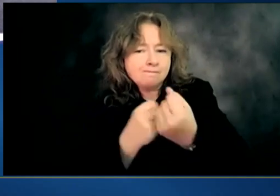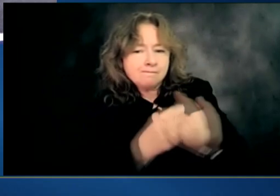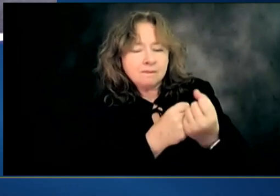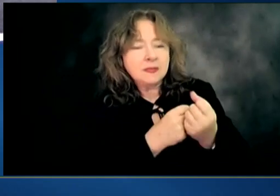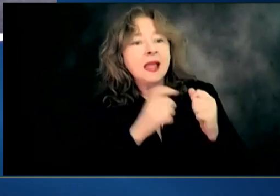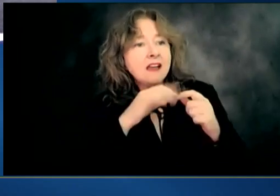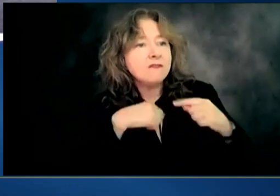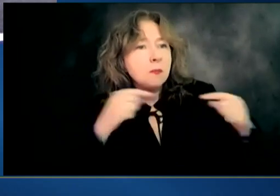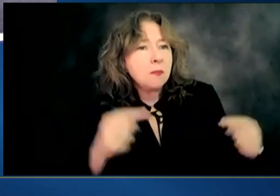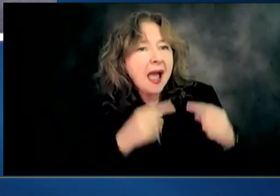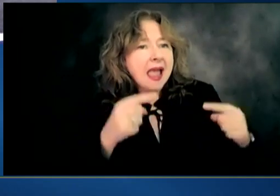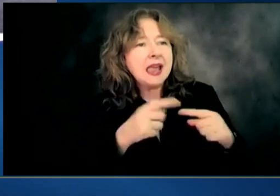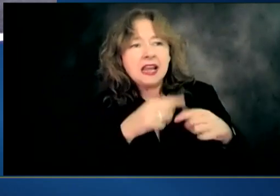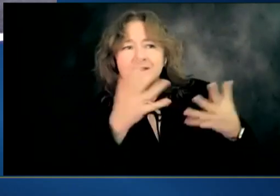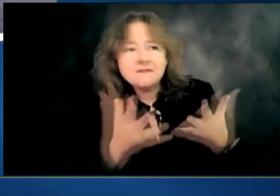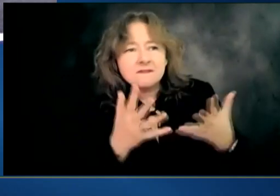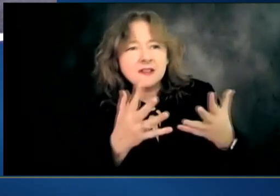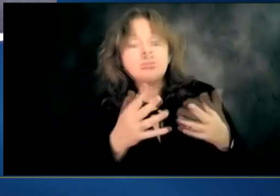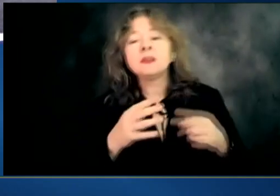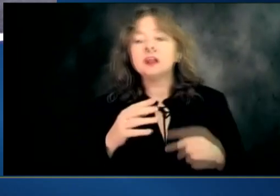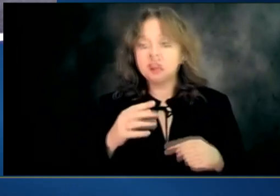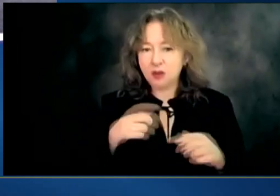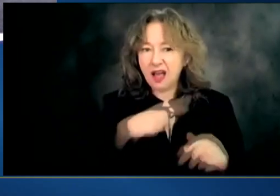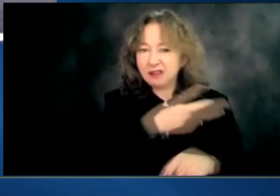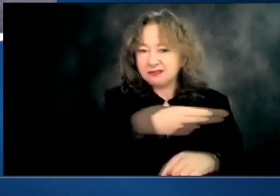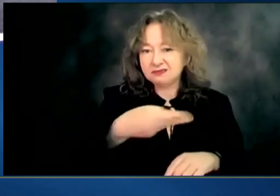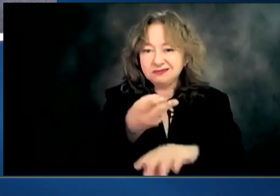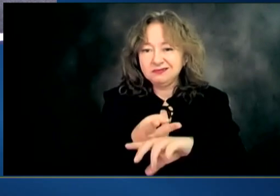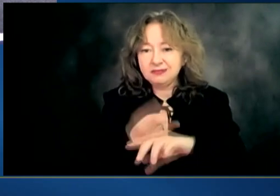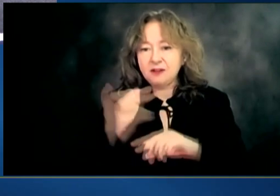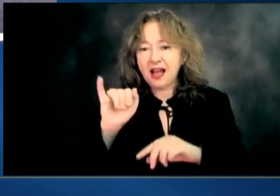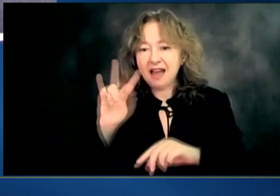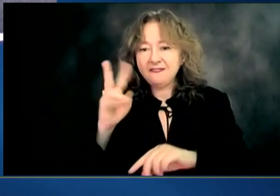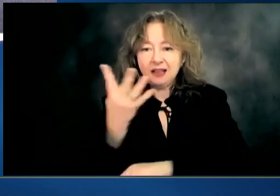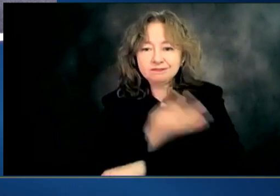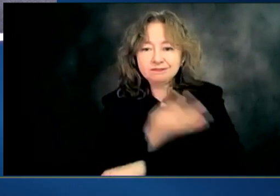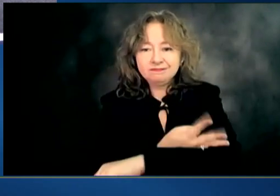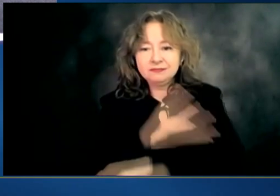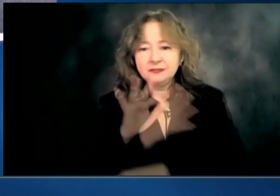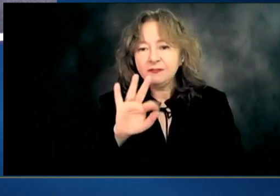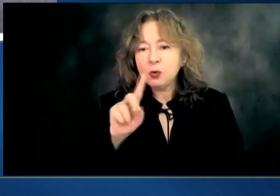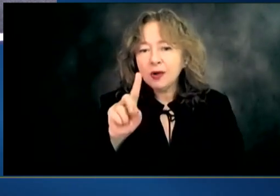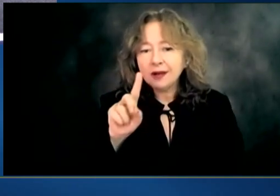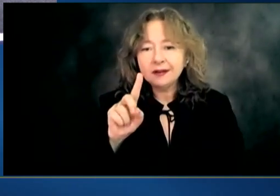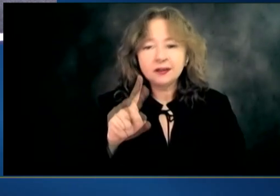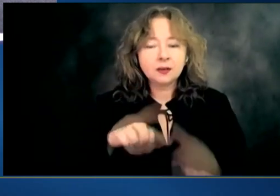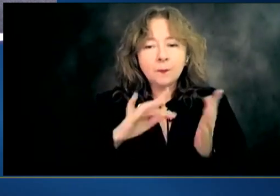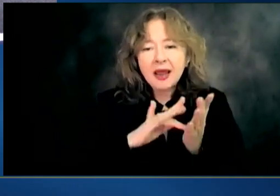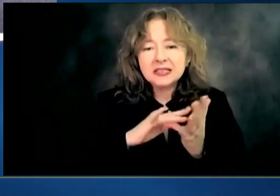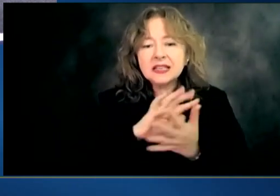They would give me IV fluids and pain medicines, but often they didn't have the expertise or the